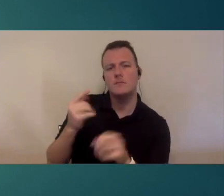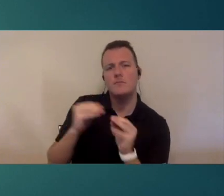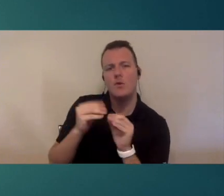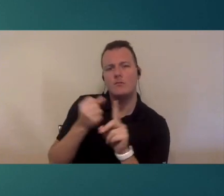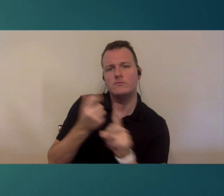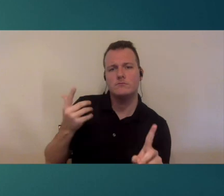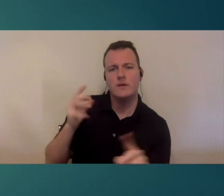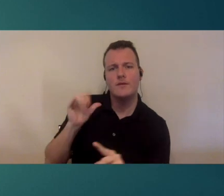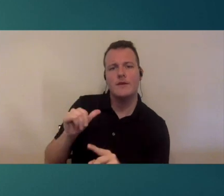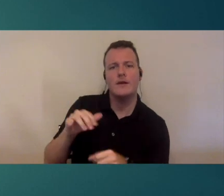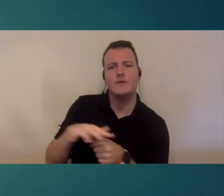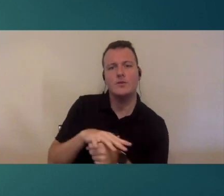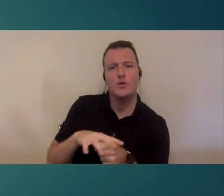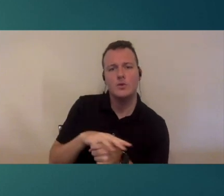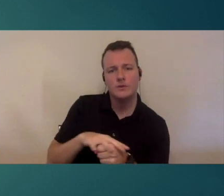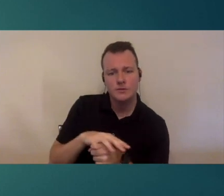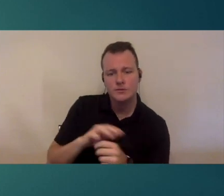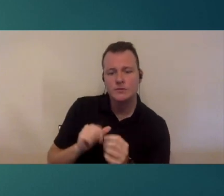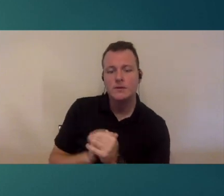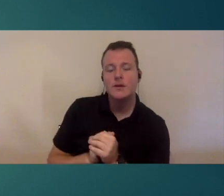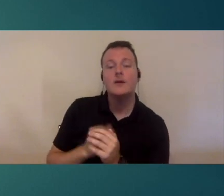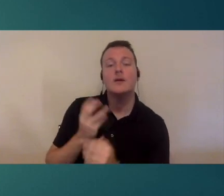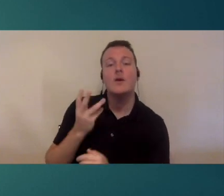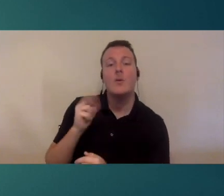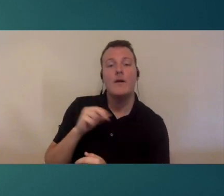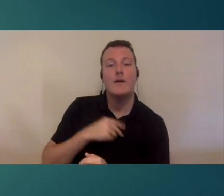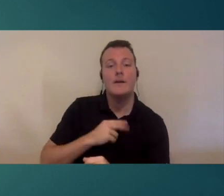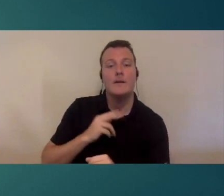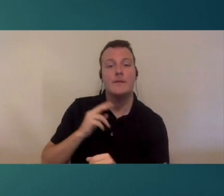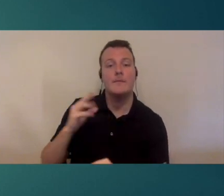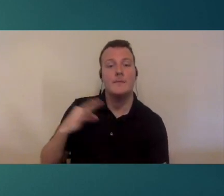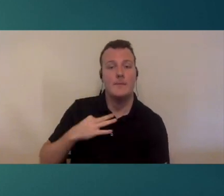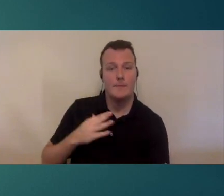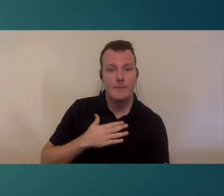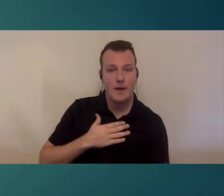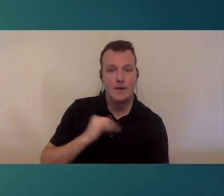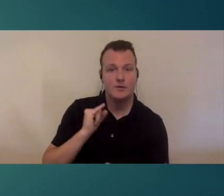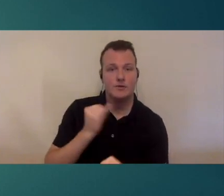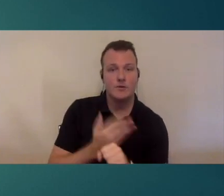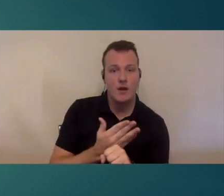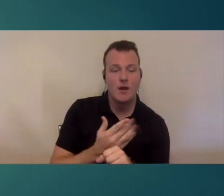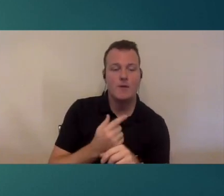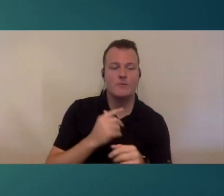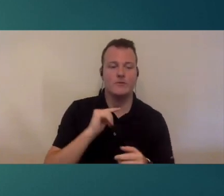aspect. You know, when I just applied to my position initially out of grad school,